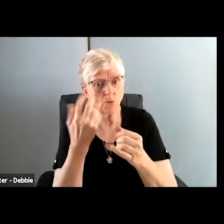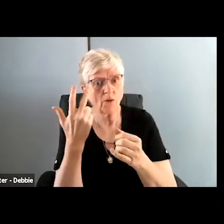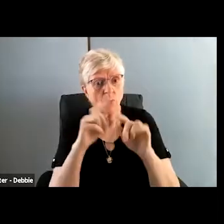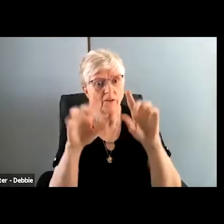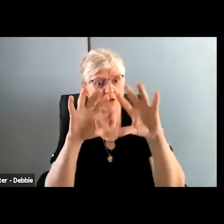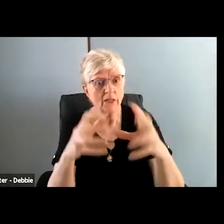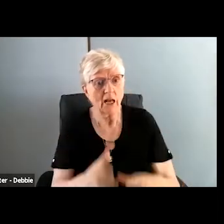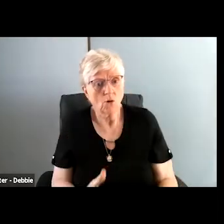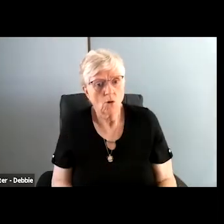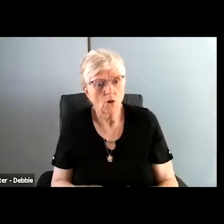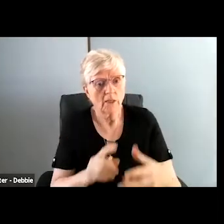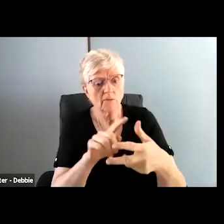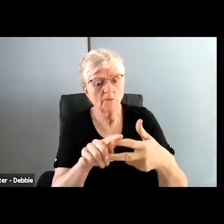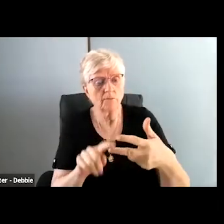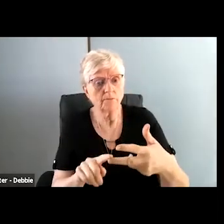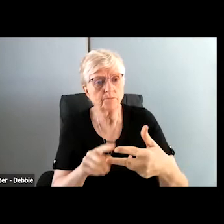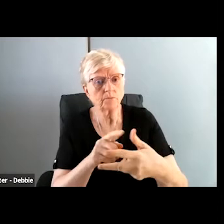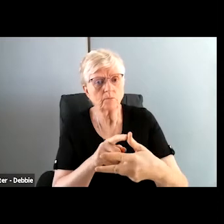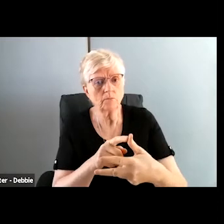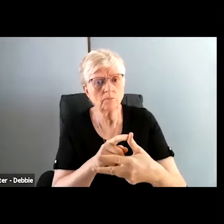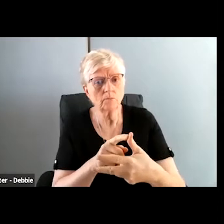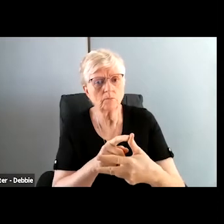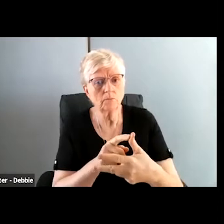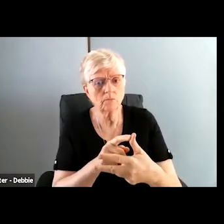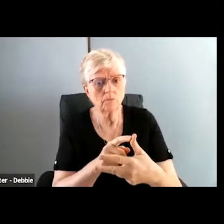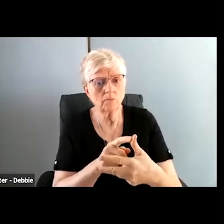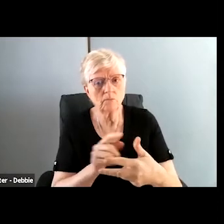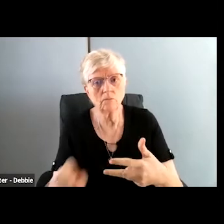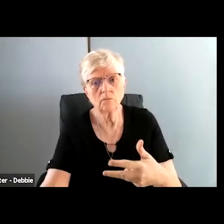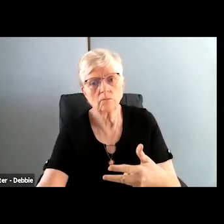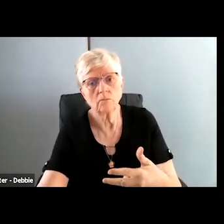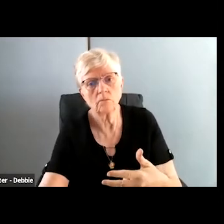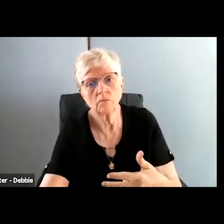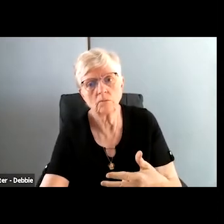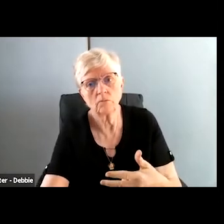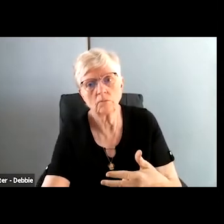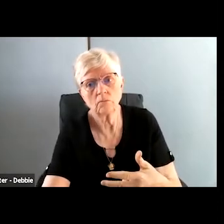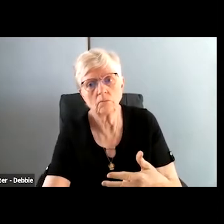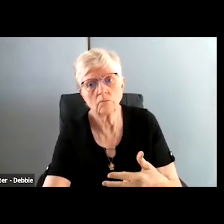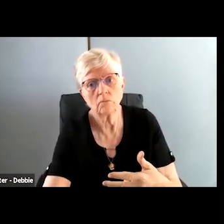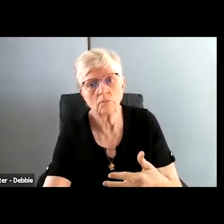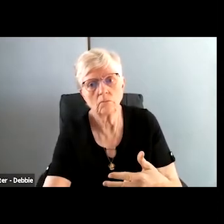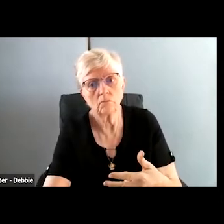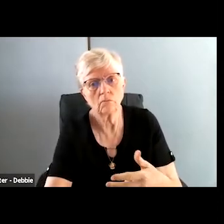INTO THREE DIFFERENT VERY MUCH APPRECIATE AND THE IDEAS FELL INTO THREE DIFFERENT CATEGORIES CATEGORIES CATEGORIES. CATEGORIES. MAKING THE INFORMATION ITSELF MORE ACCESSIBLE